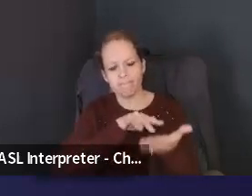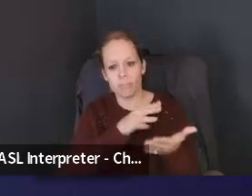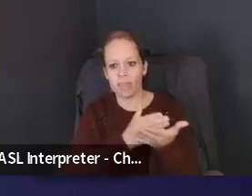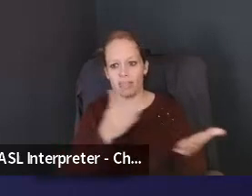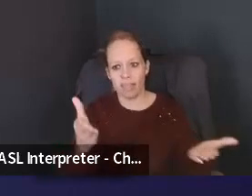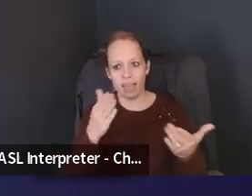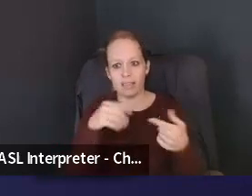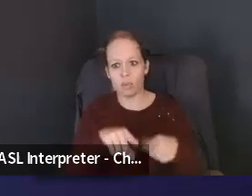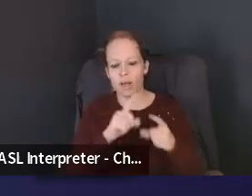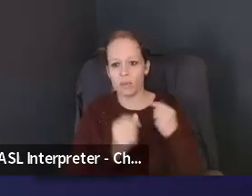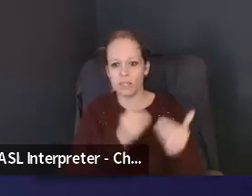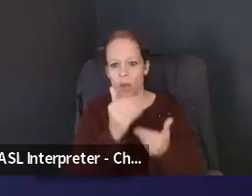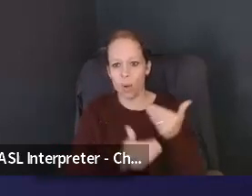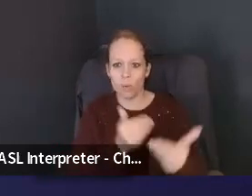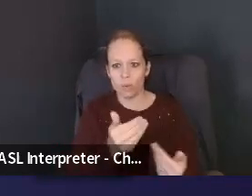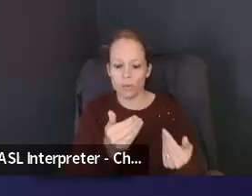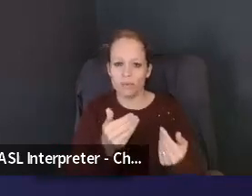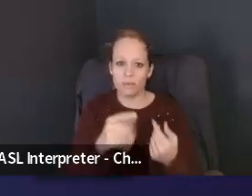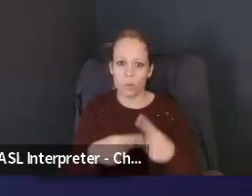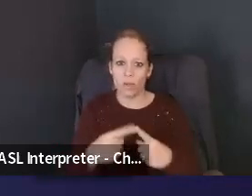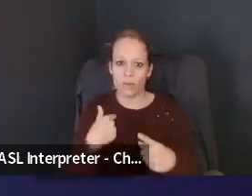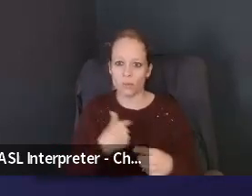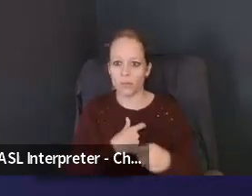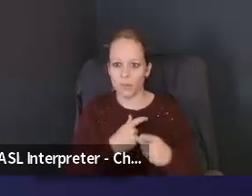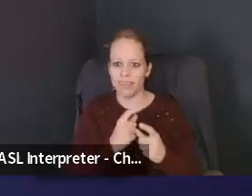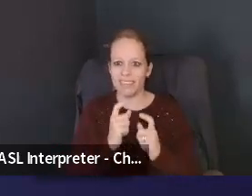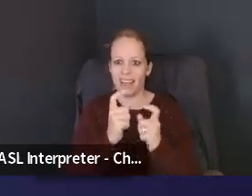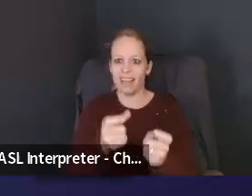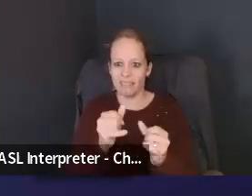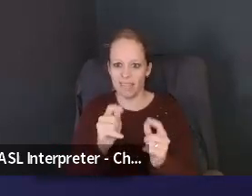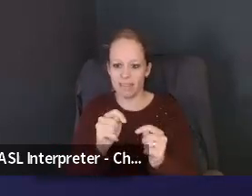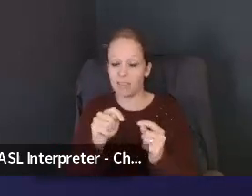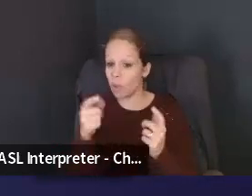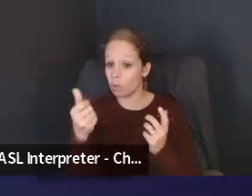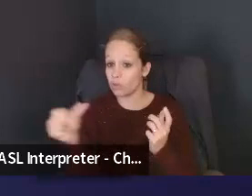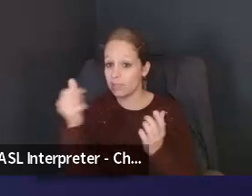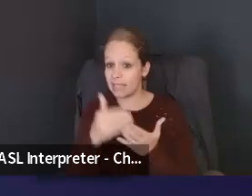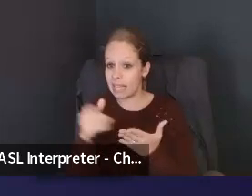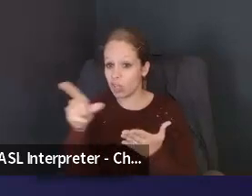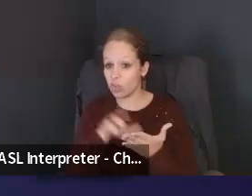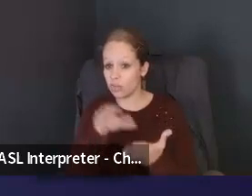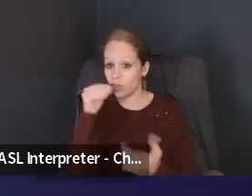as we've administered it. I wonder if there's any lessons you've learned from that or other